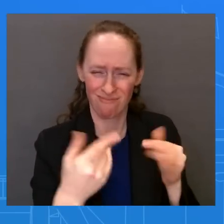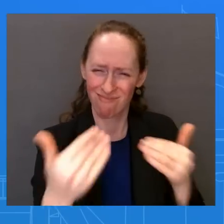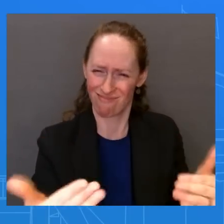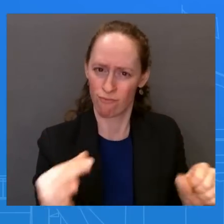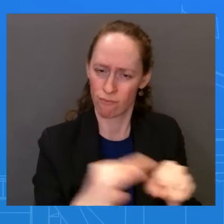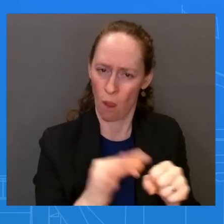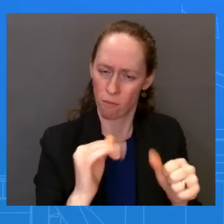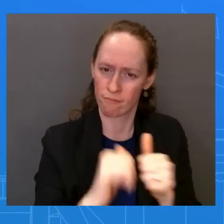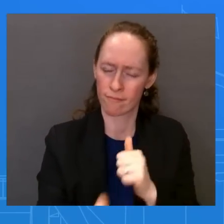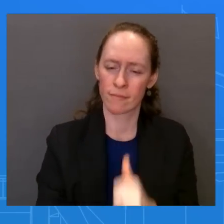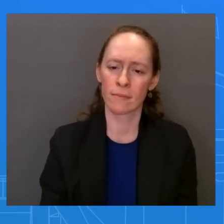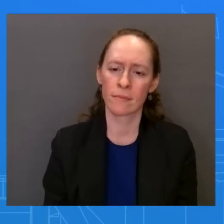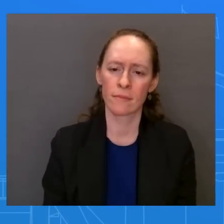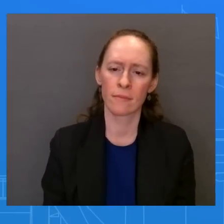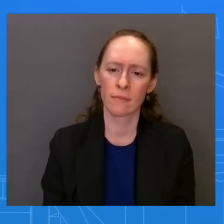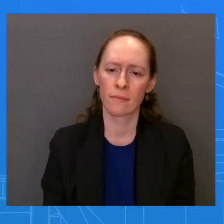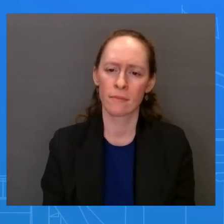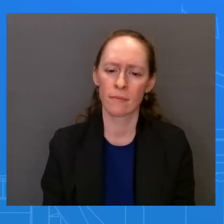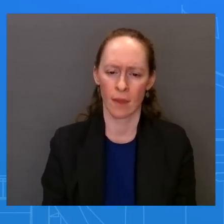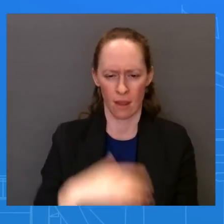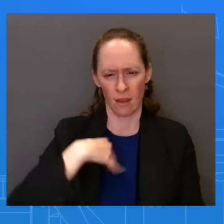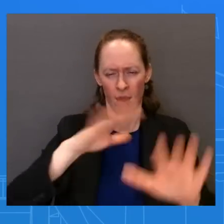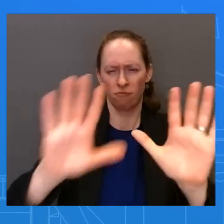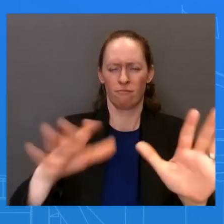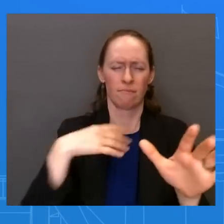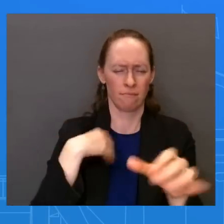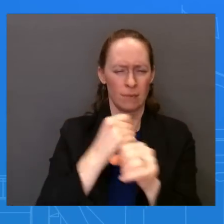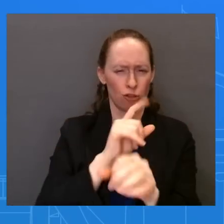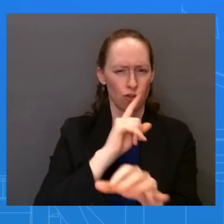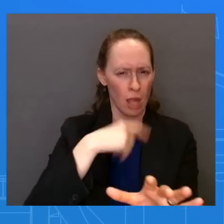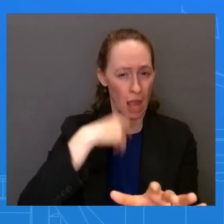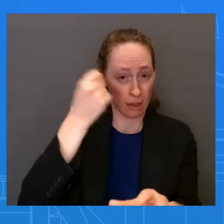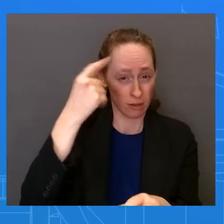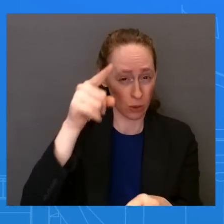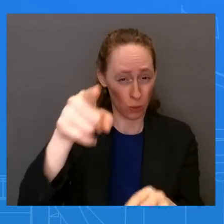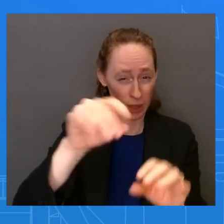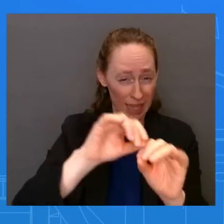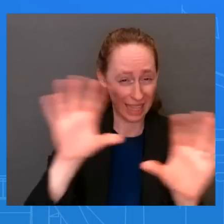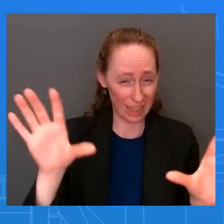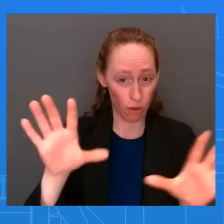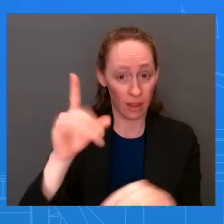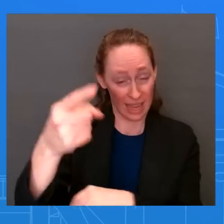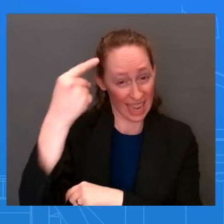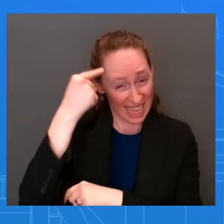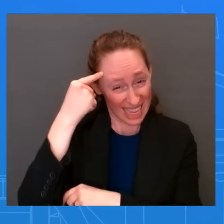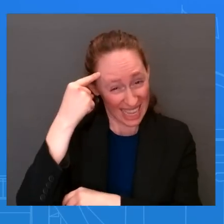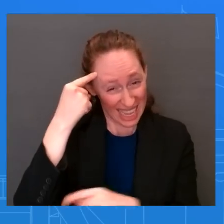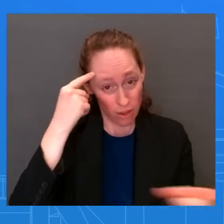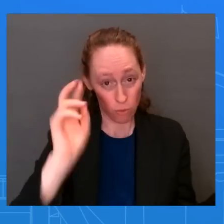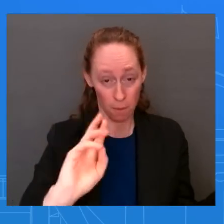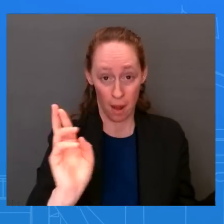Do you think House Republicans in this Congress see their responsibilities the way that you just outlined?